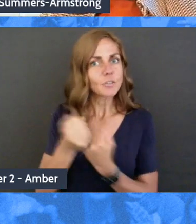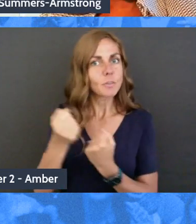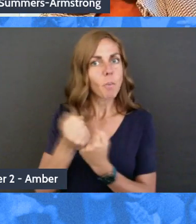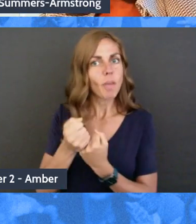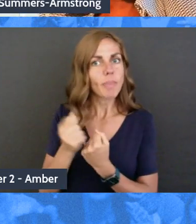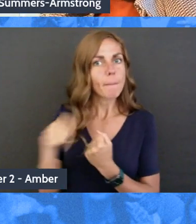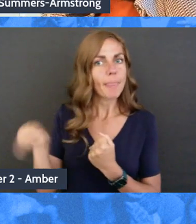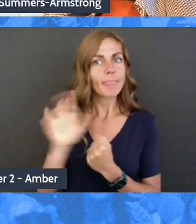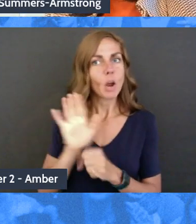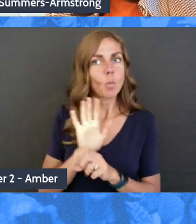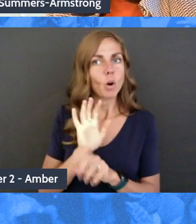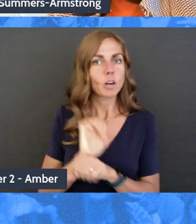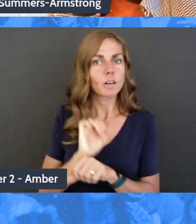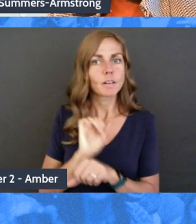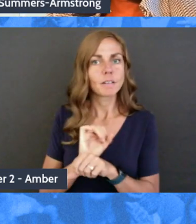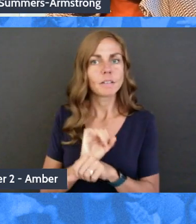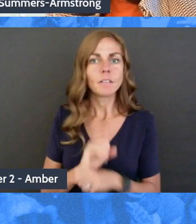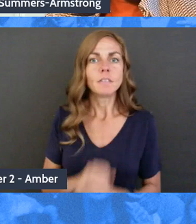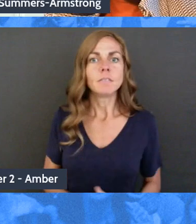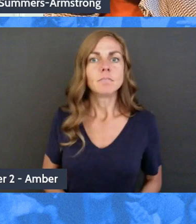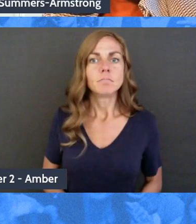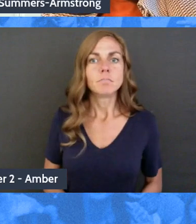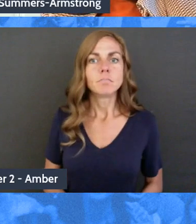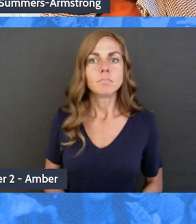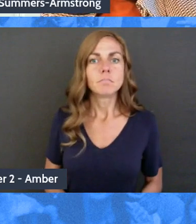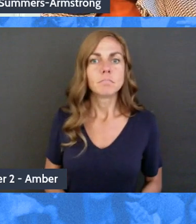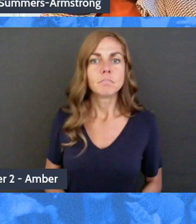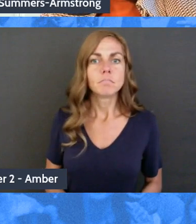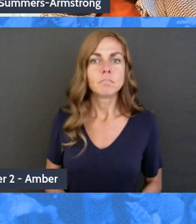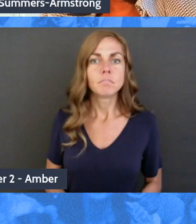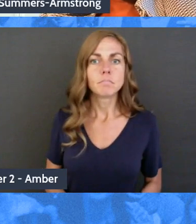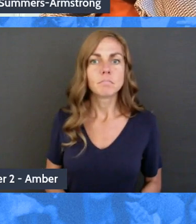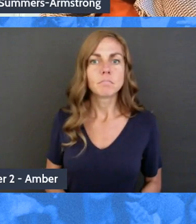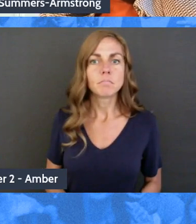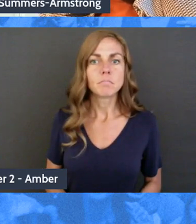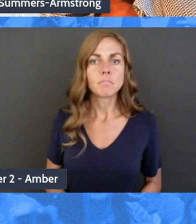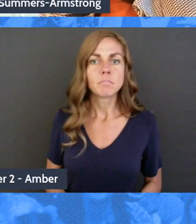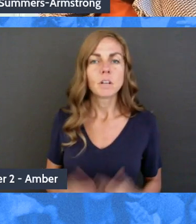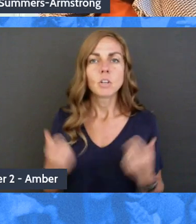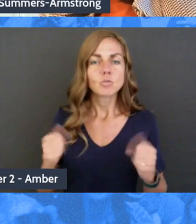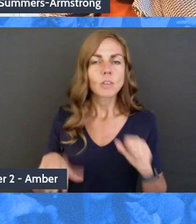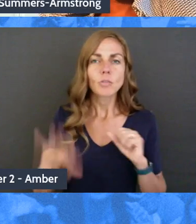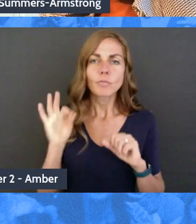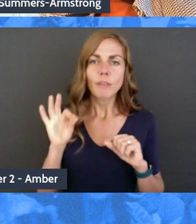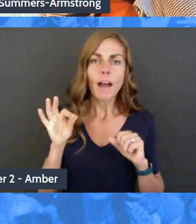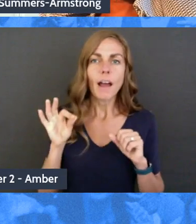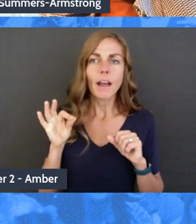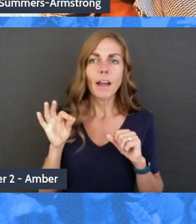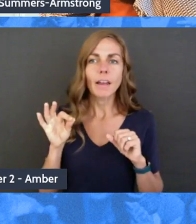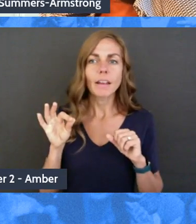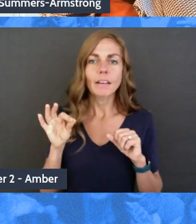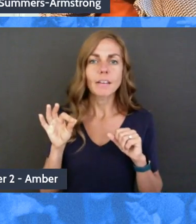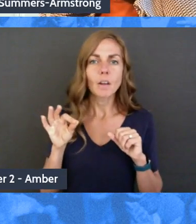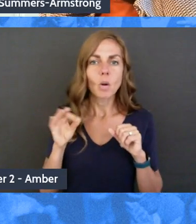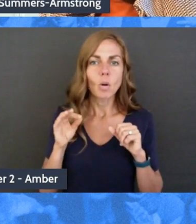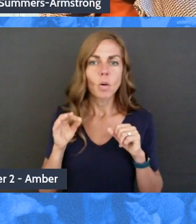not find ways to build up more challenges for them and for voters.